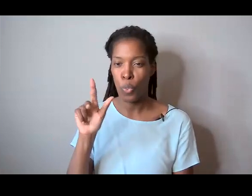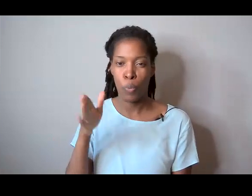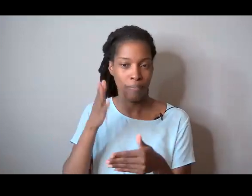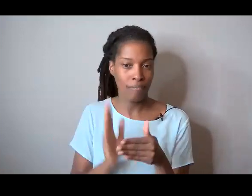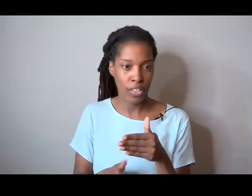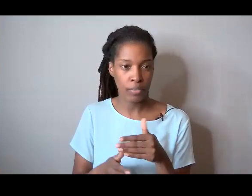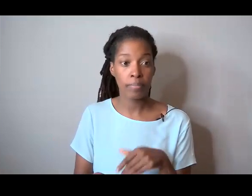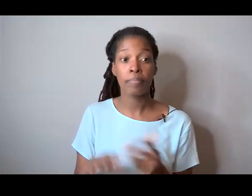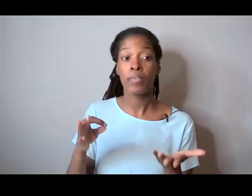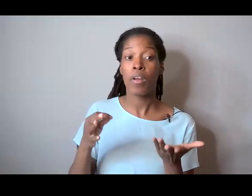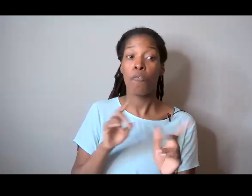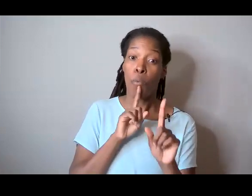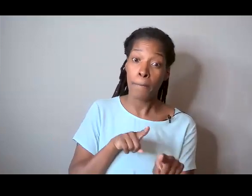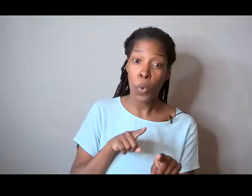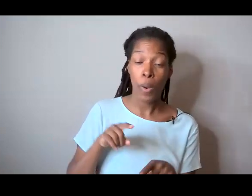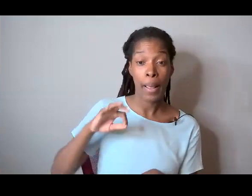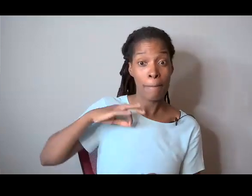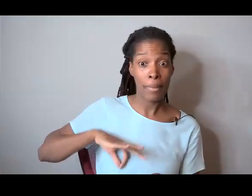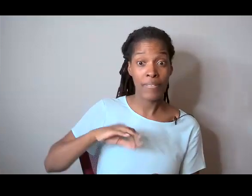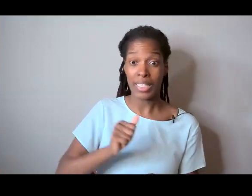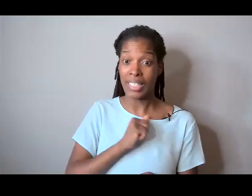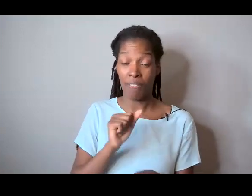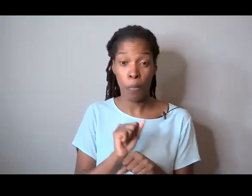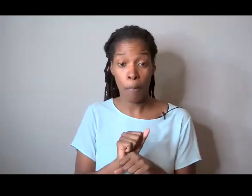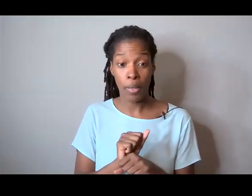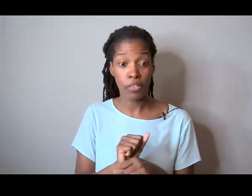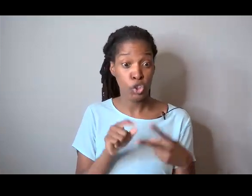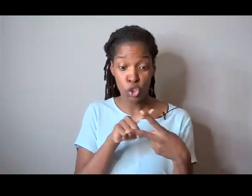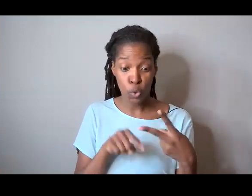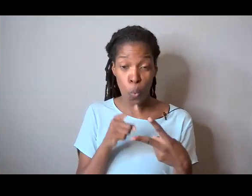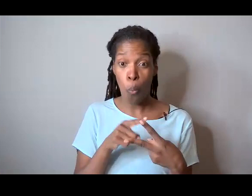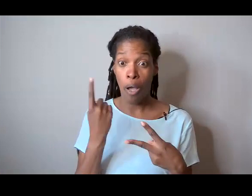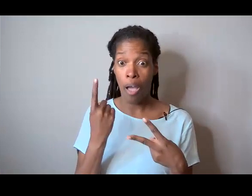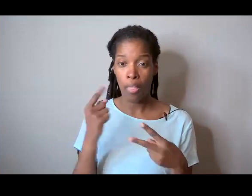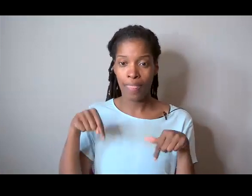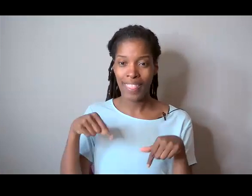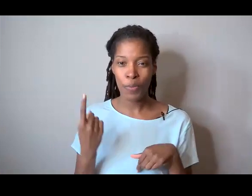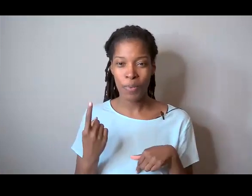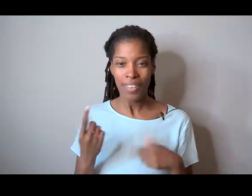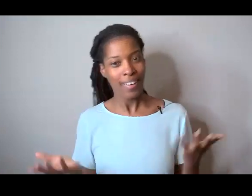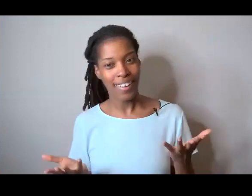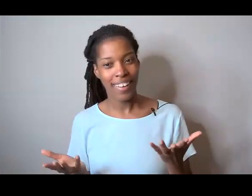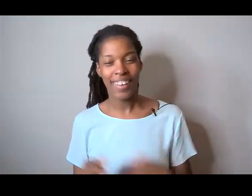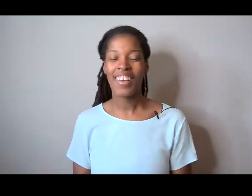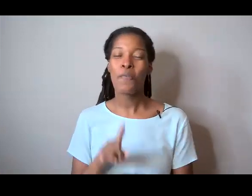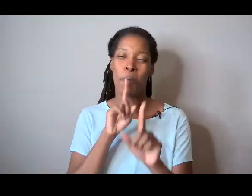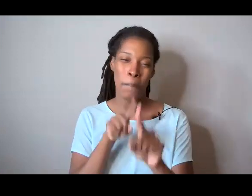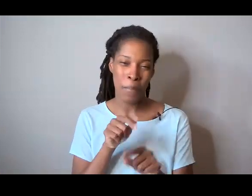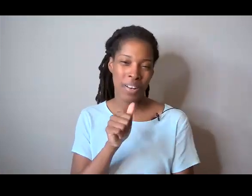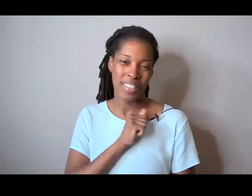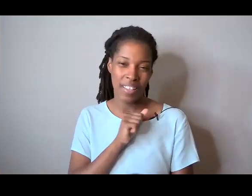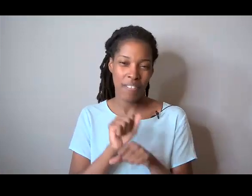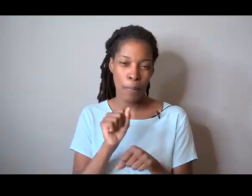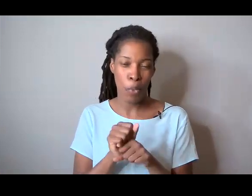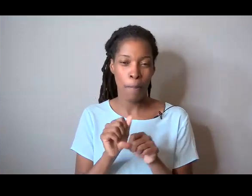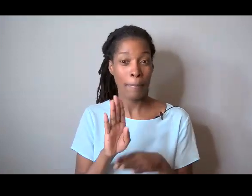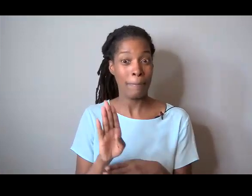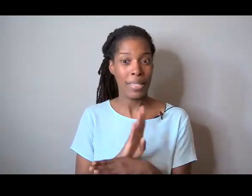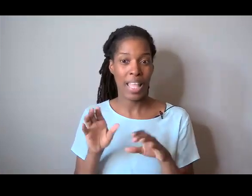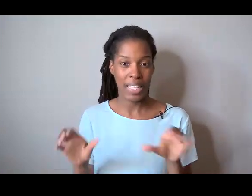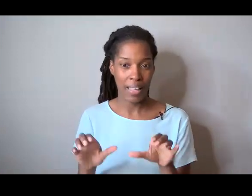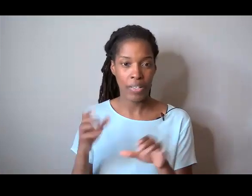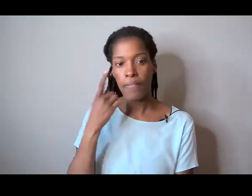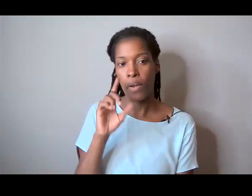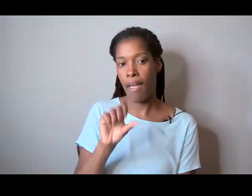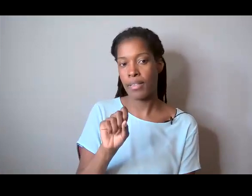self-employment, one of which can you're attending right now. The business activity for SSI. And then